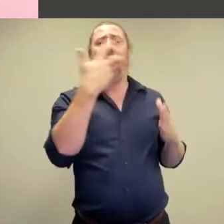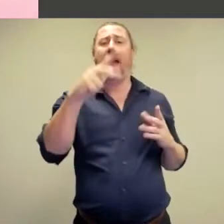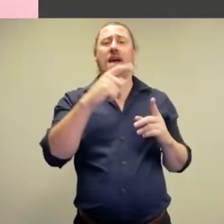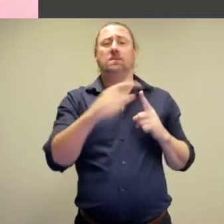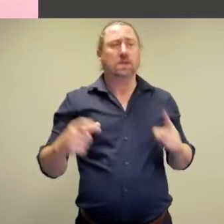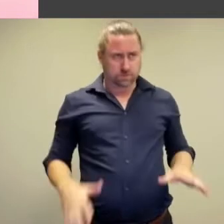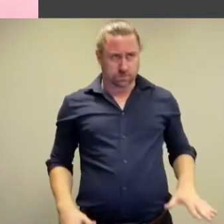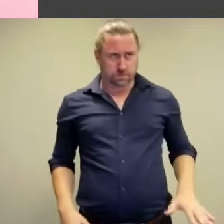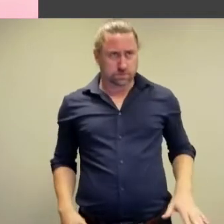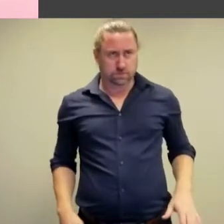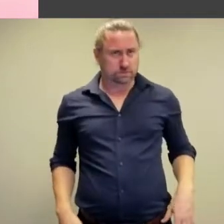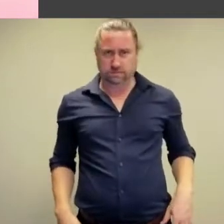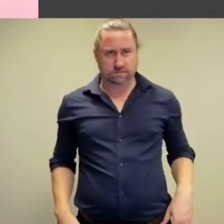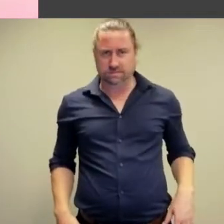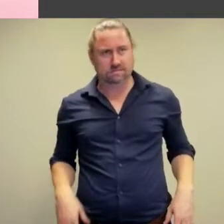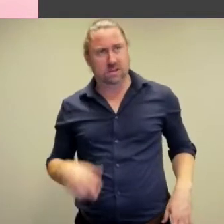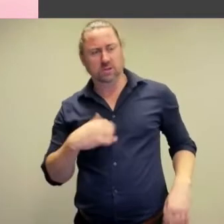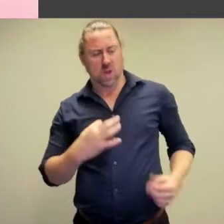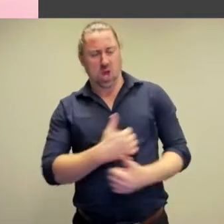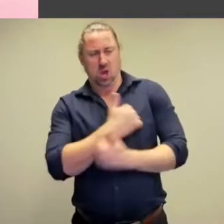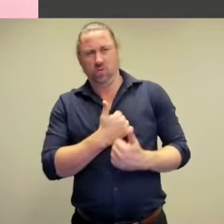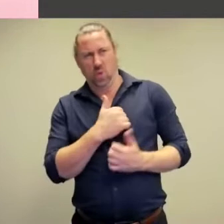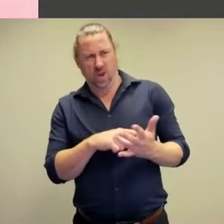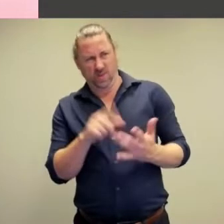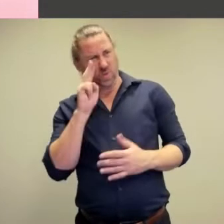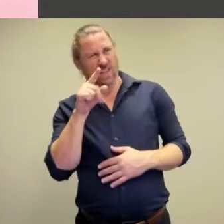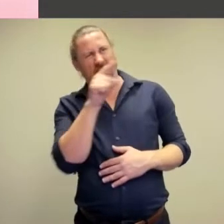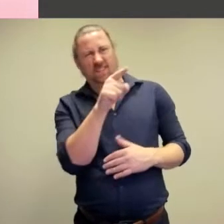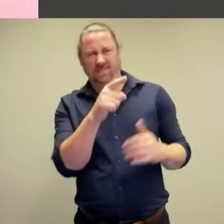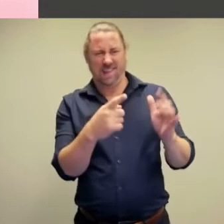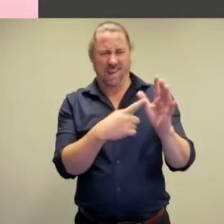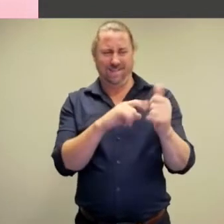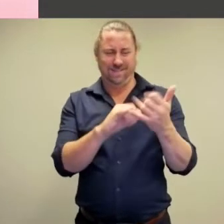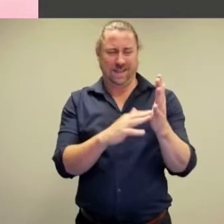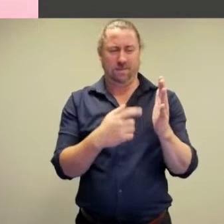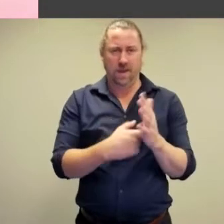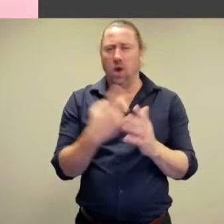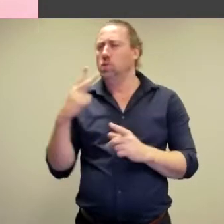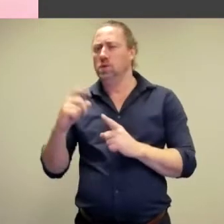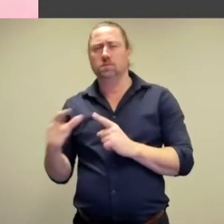do not find any enjoyment in